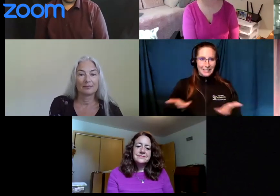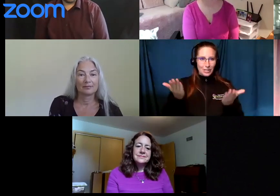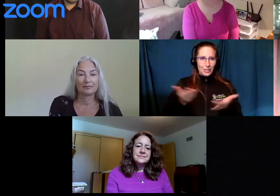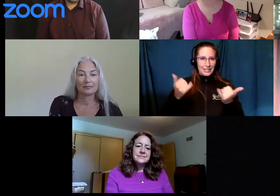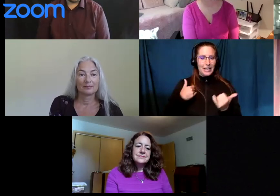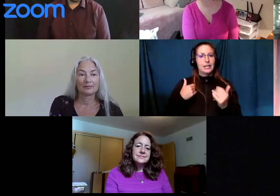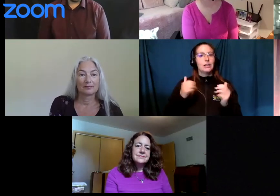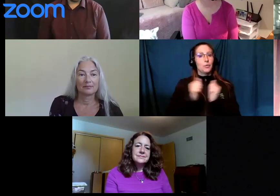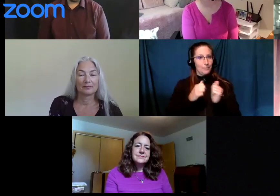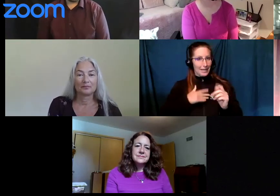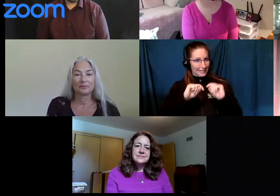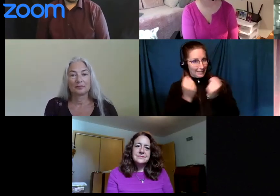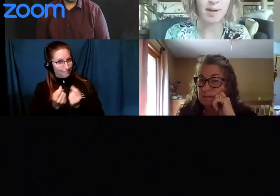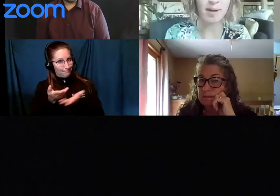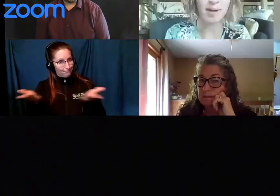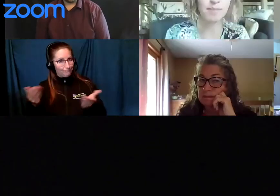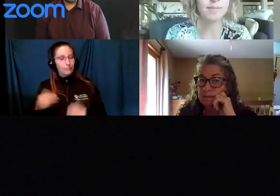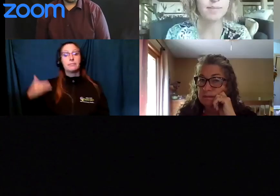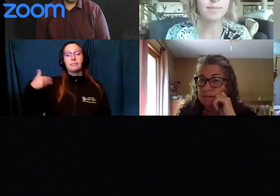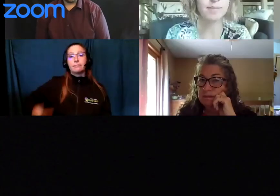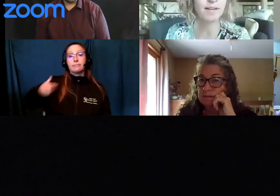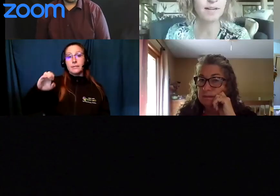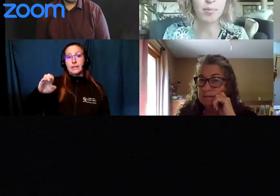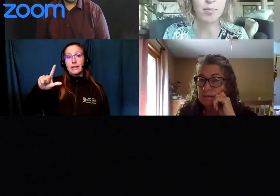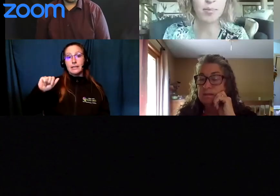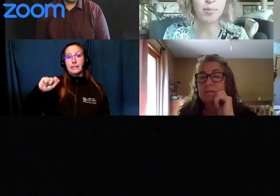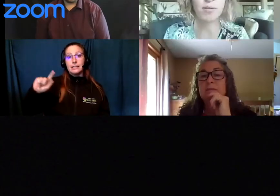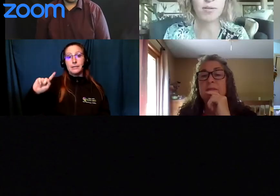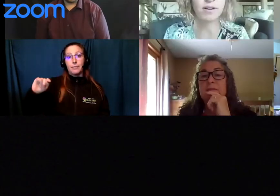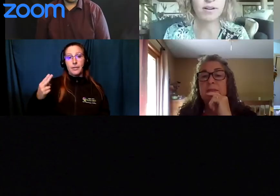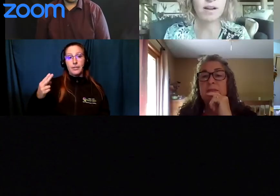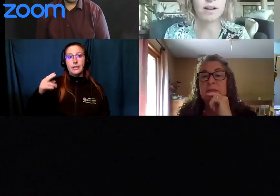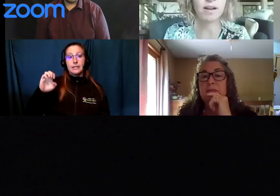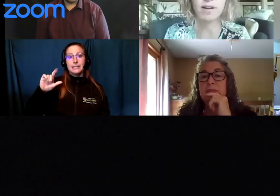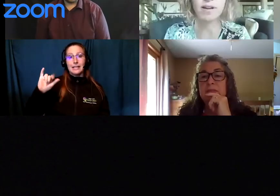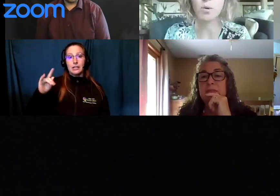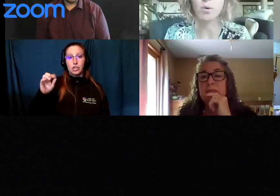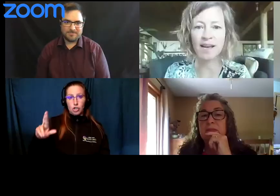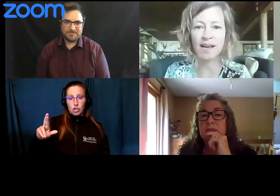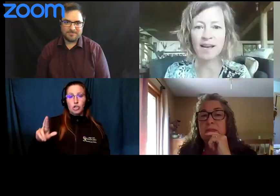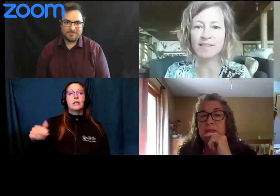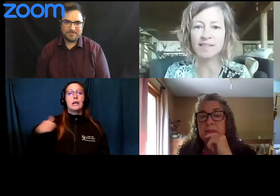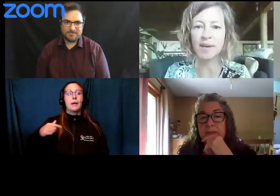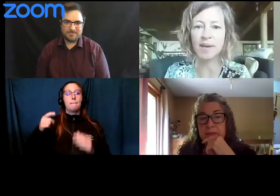my team. My name is Elizabeth Seeliger and I'm the program director of Wisconsin Sound Beginnings